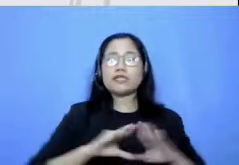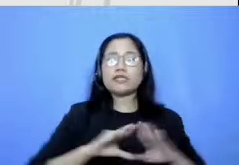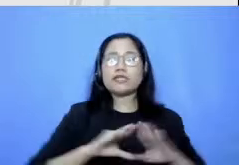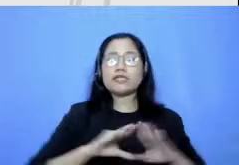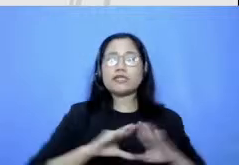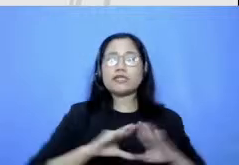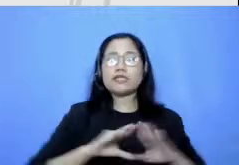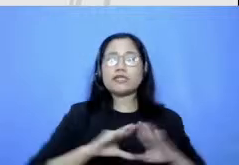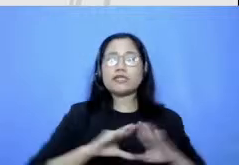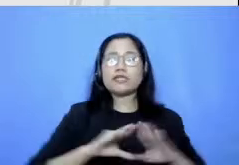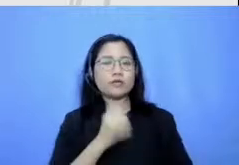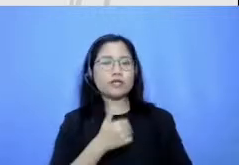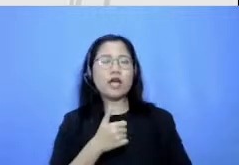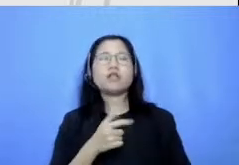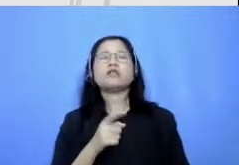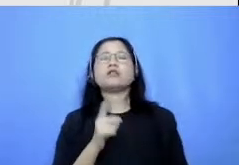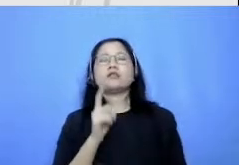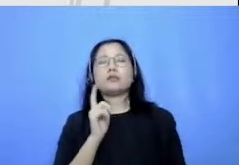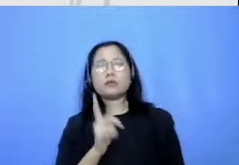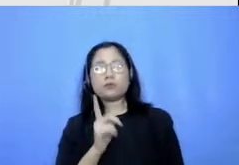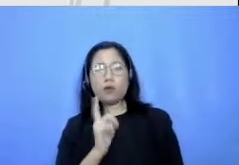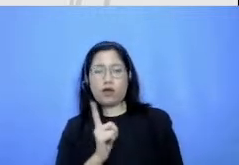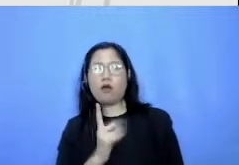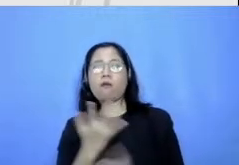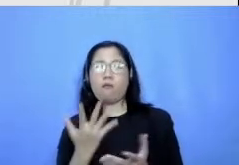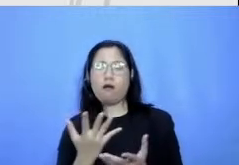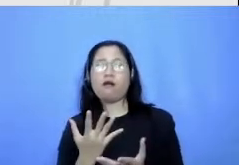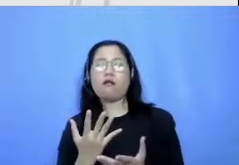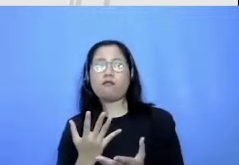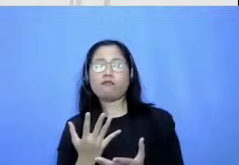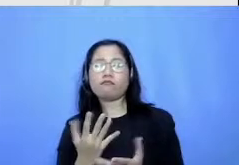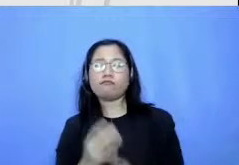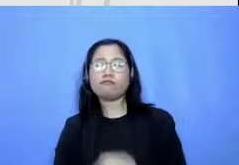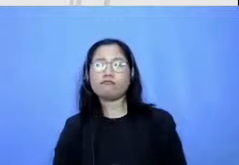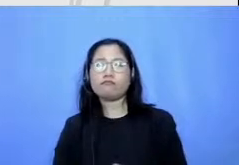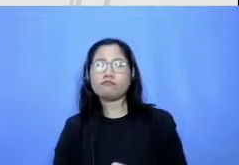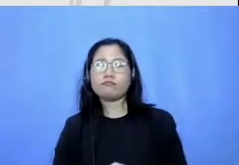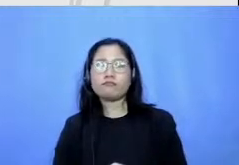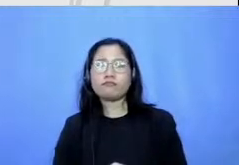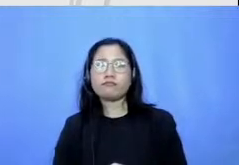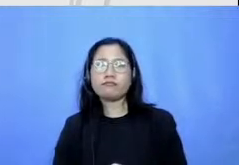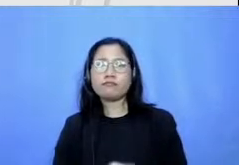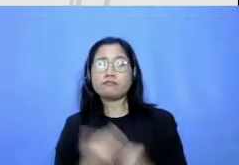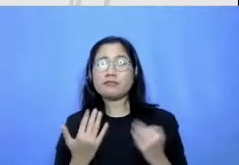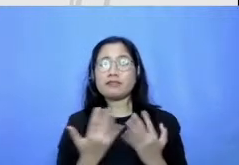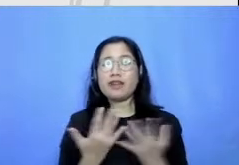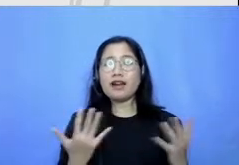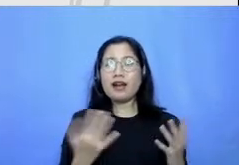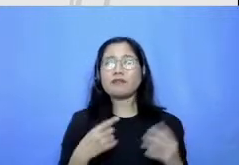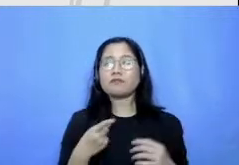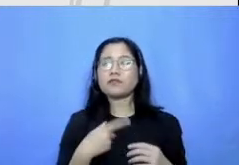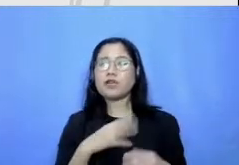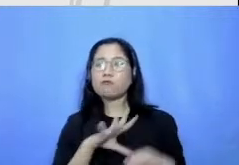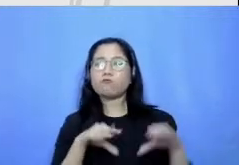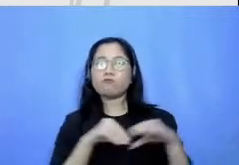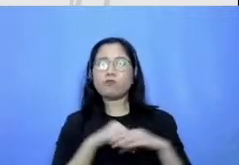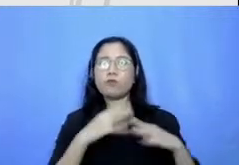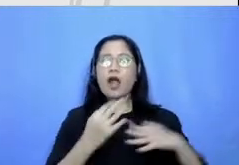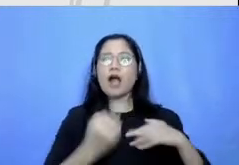Hi so that they can block the Roads and take an active war in reducing the